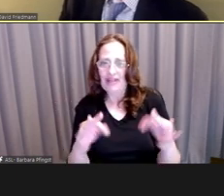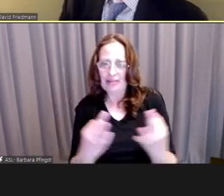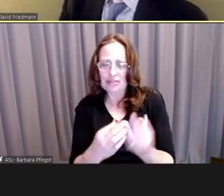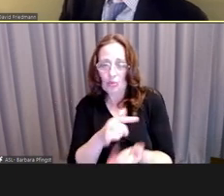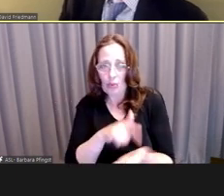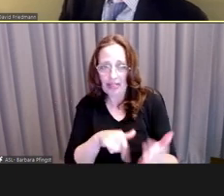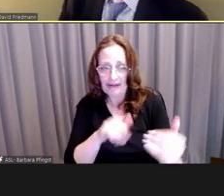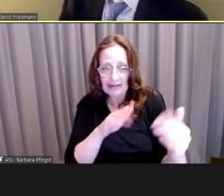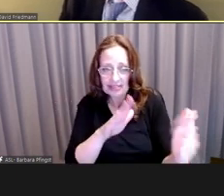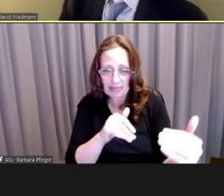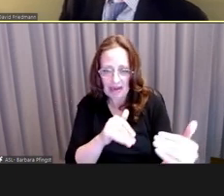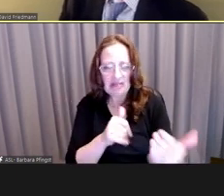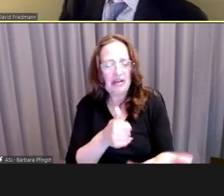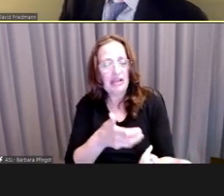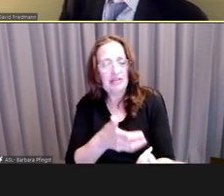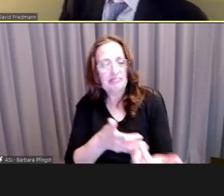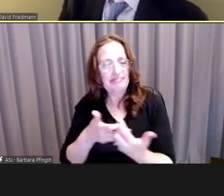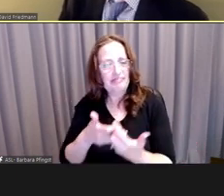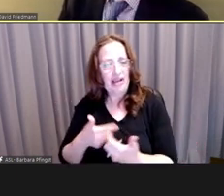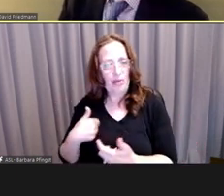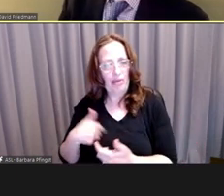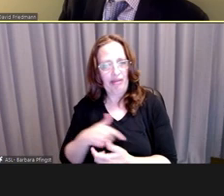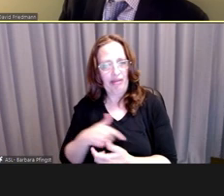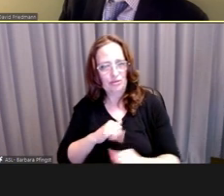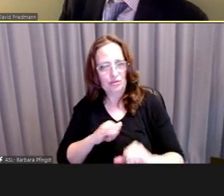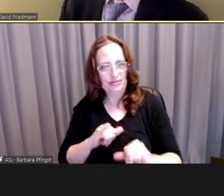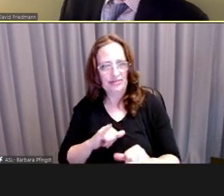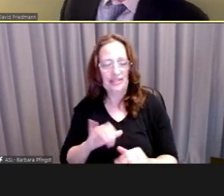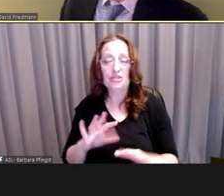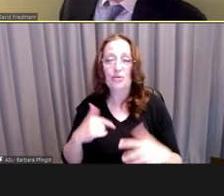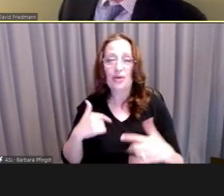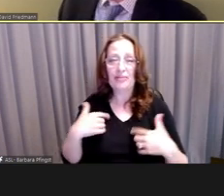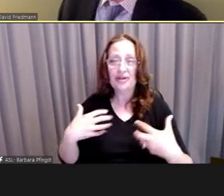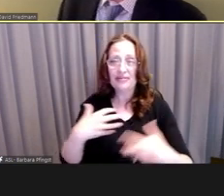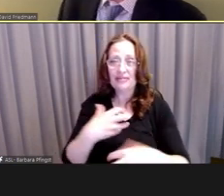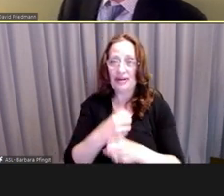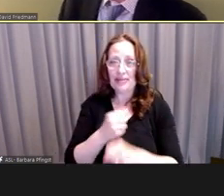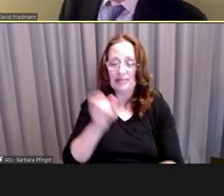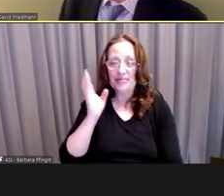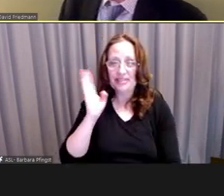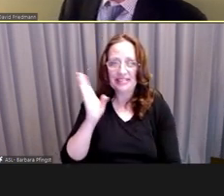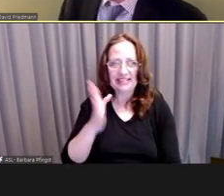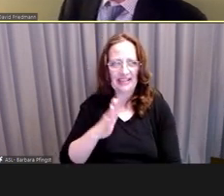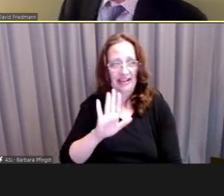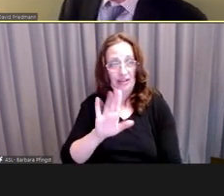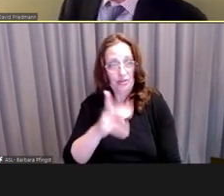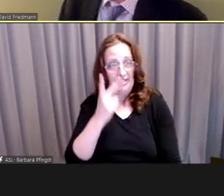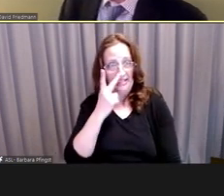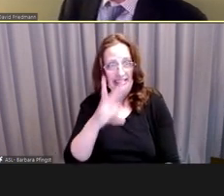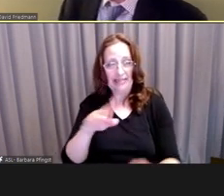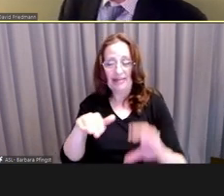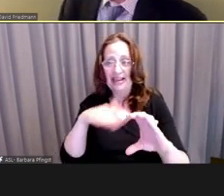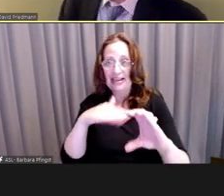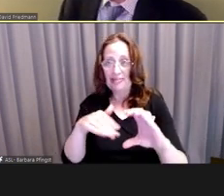So with that, I will wrap up the presentation portion. This is my email. You're welcome to reach out if there are questions or if anything was